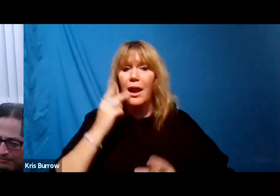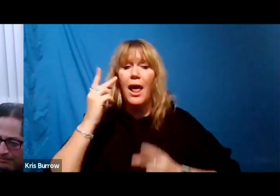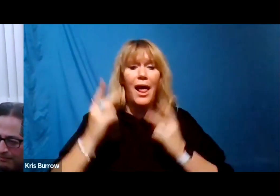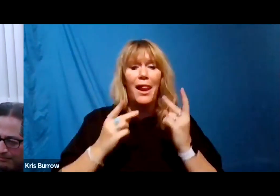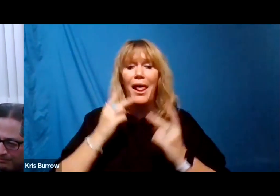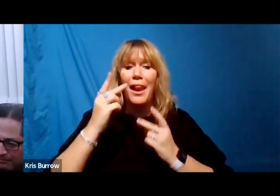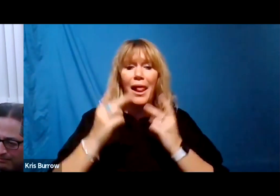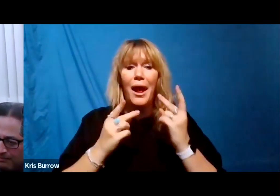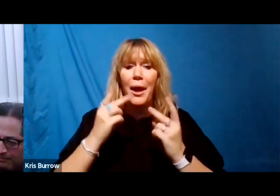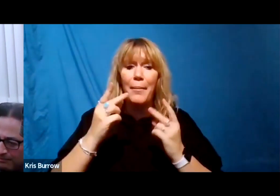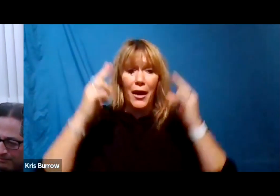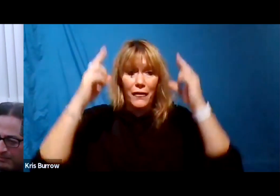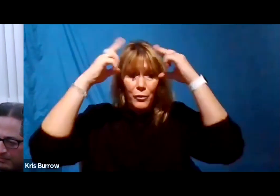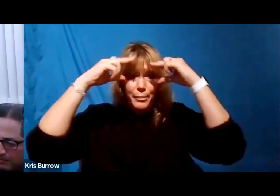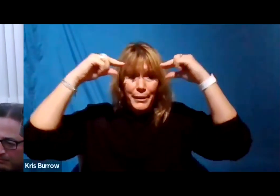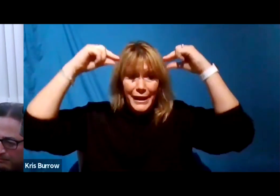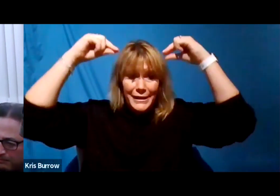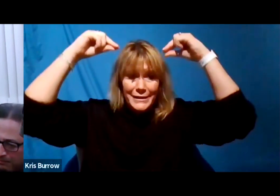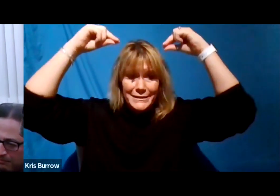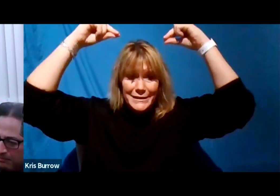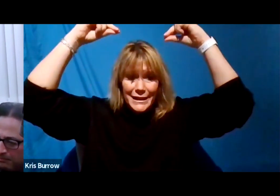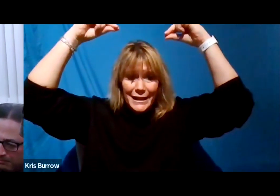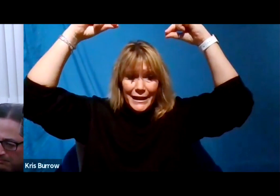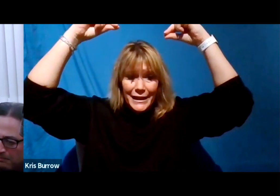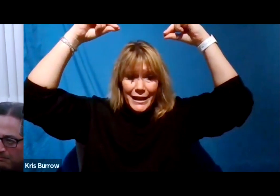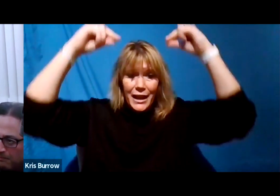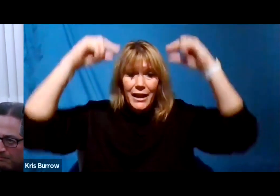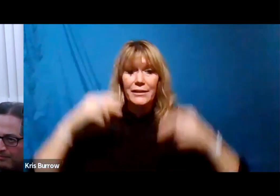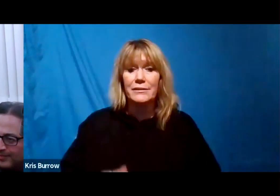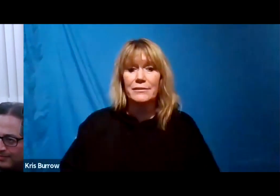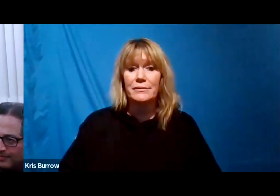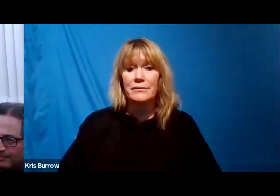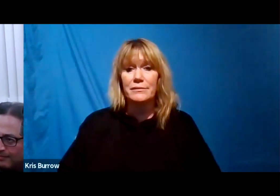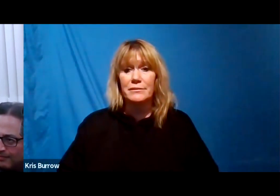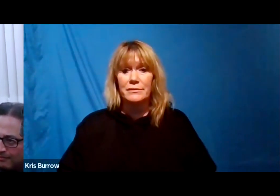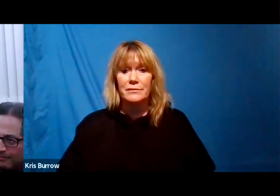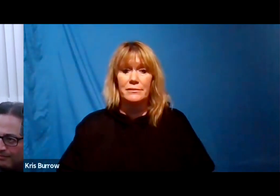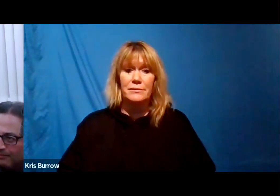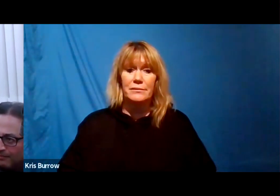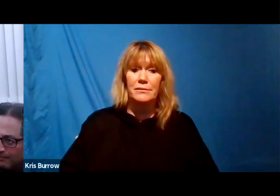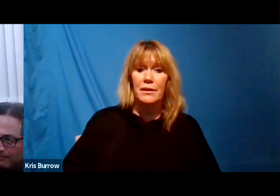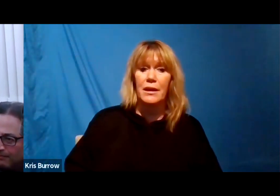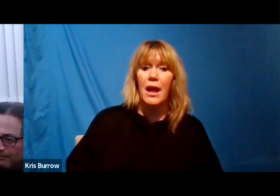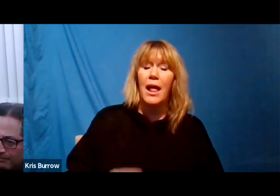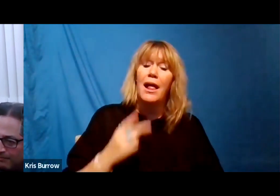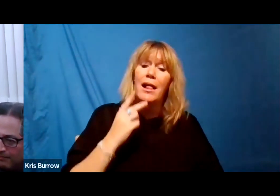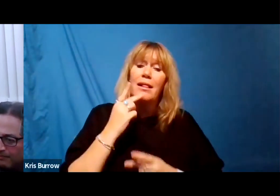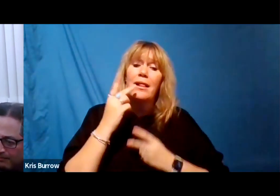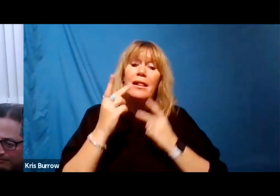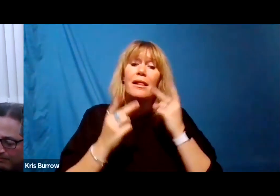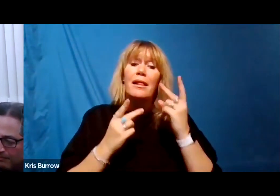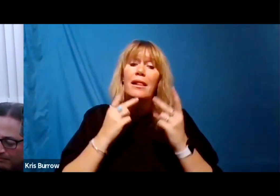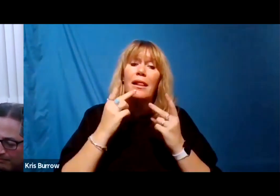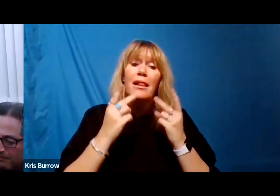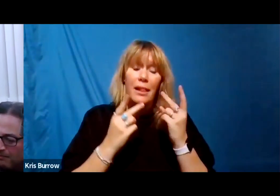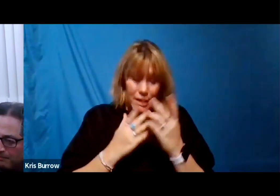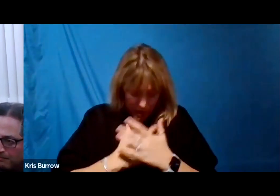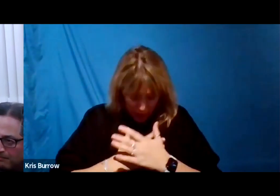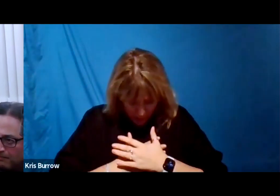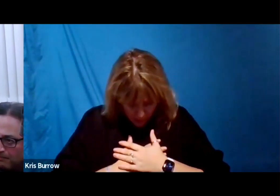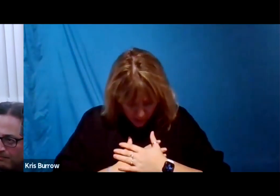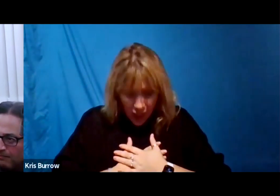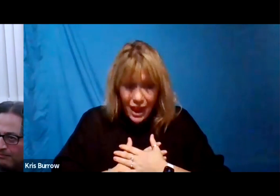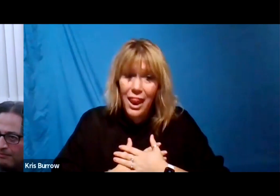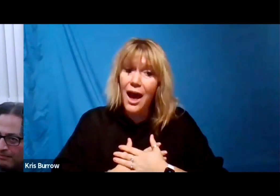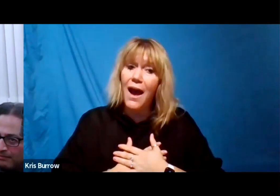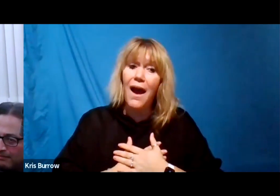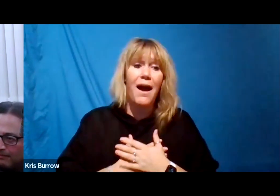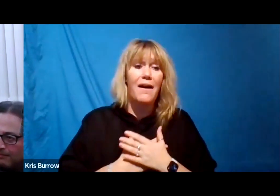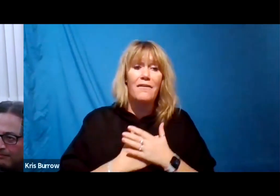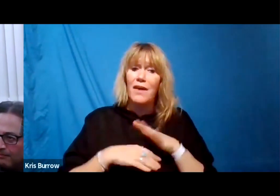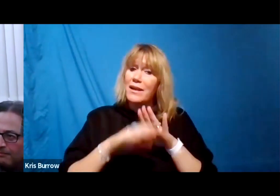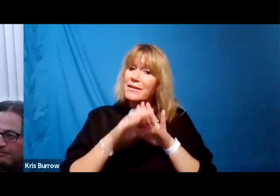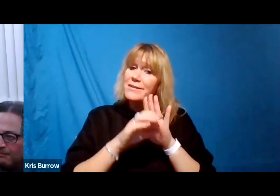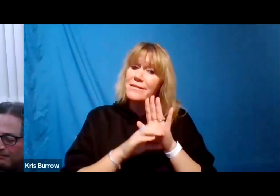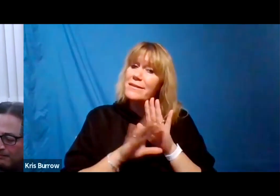memoire, see if you can work it out, I